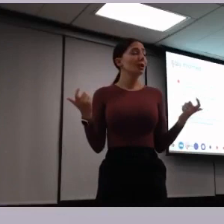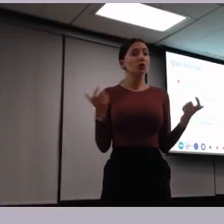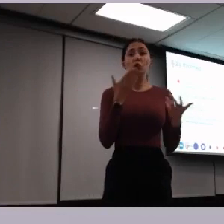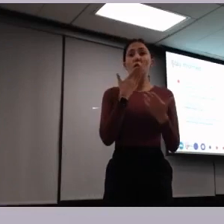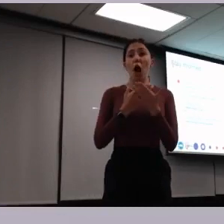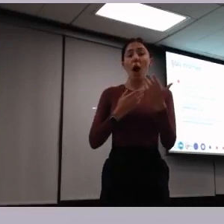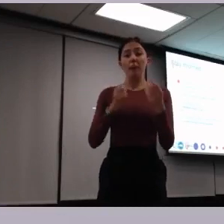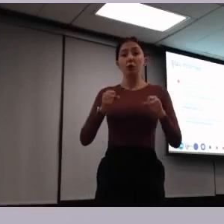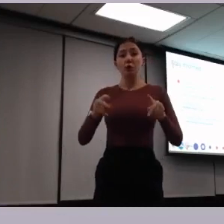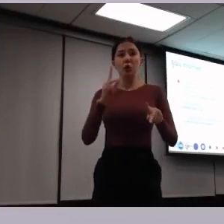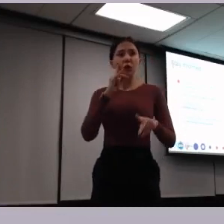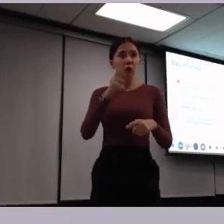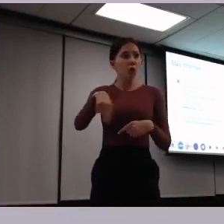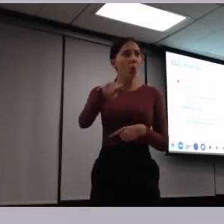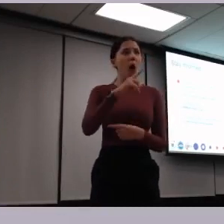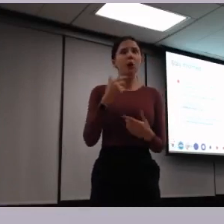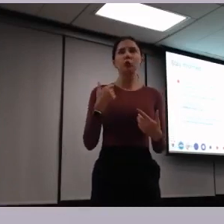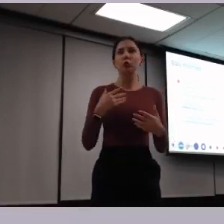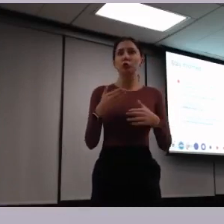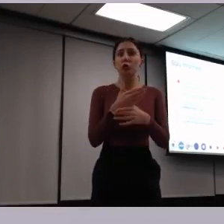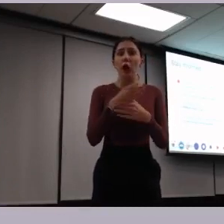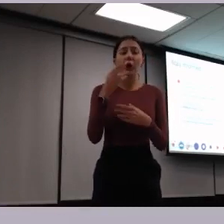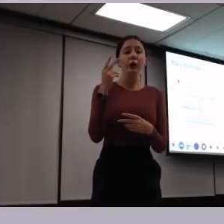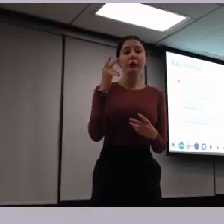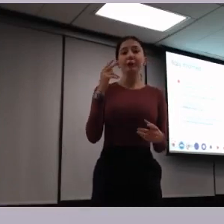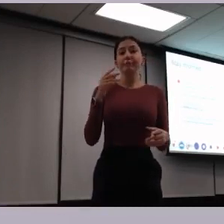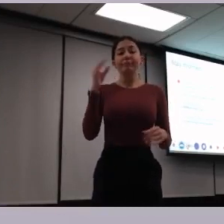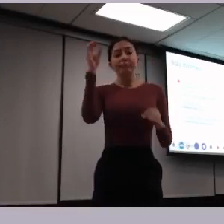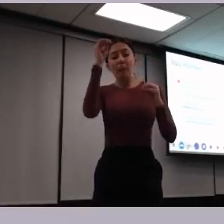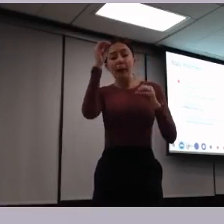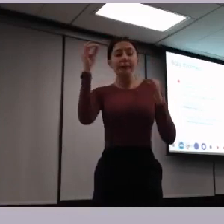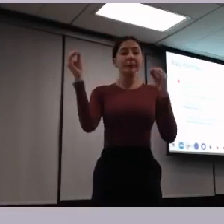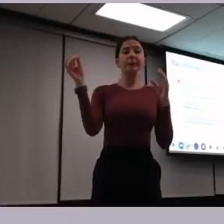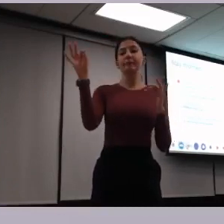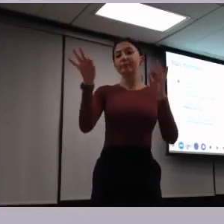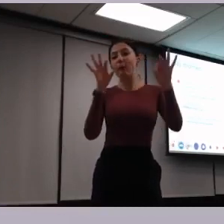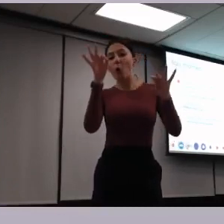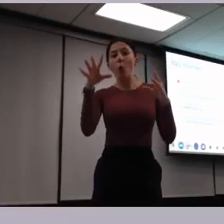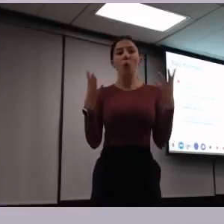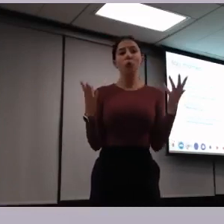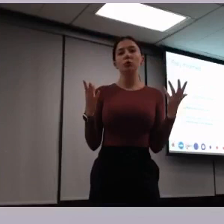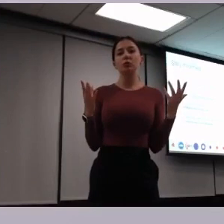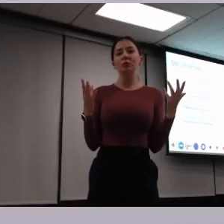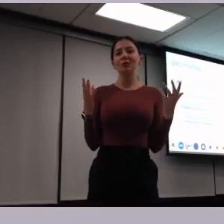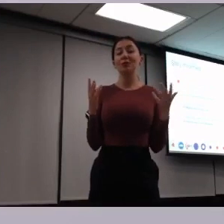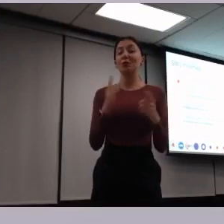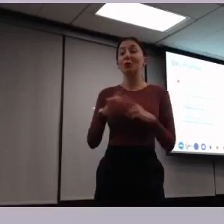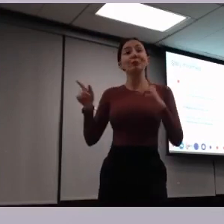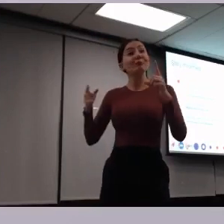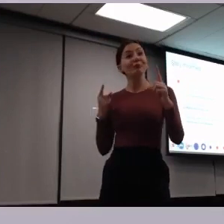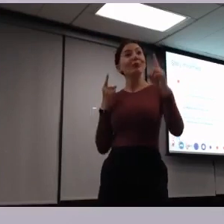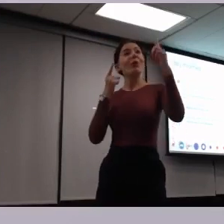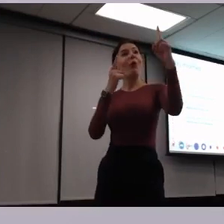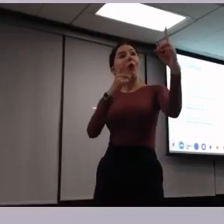and we encourage you to shoot for the stars and then let us kill your dreams. No,